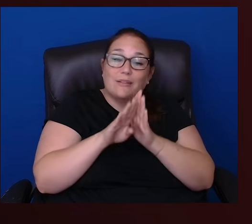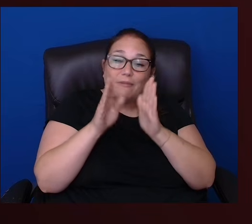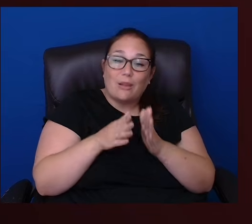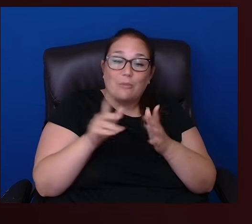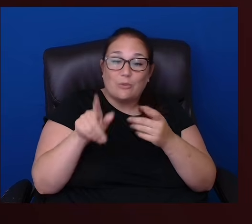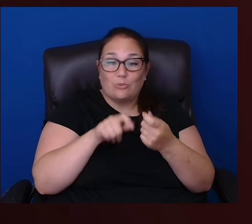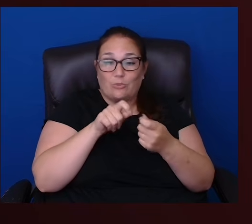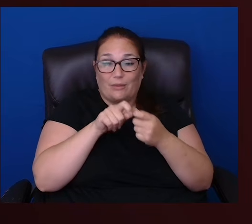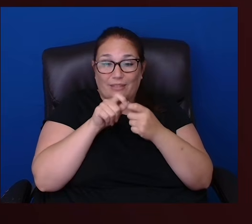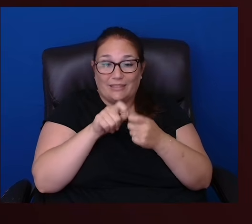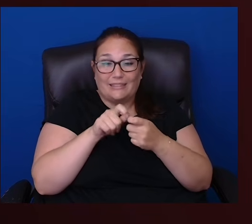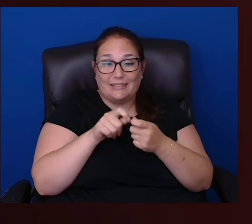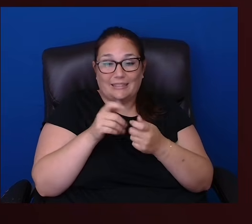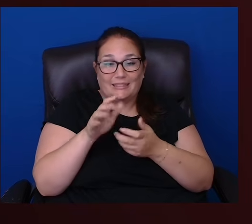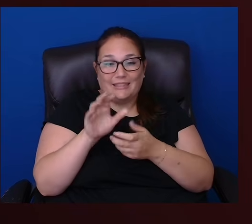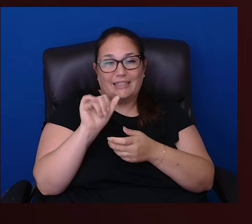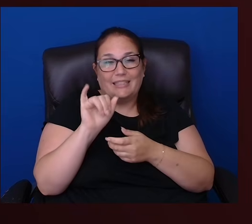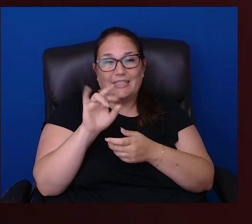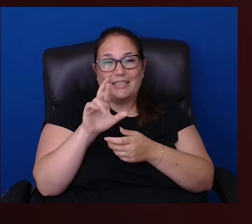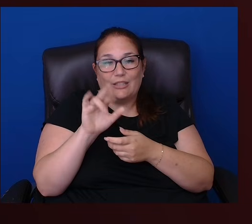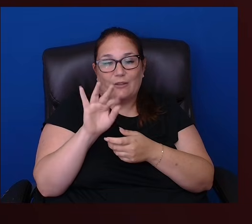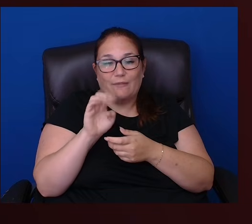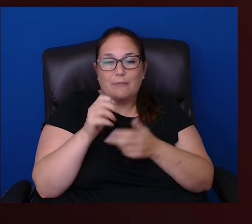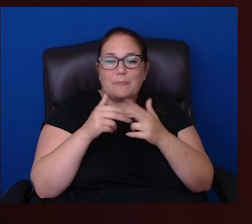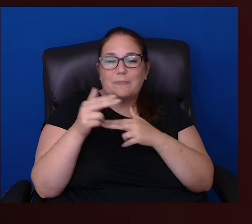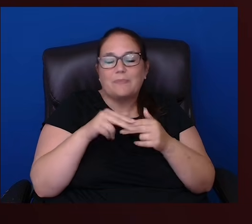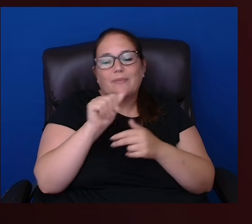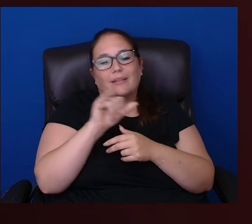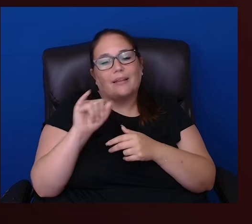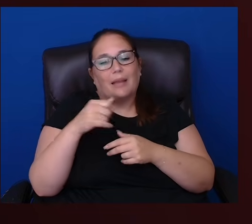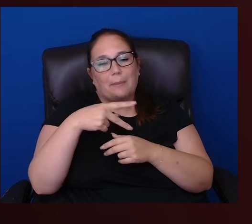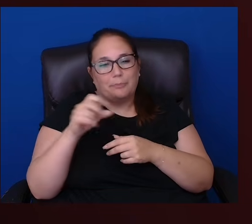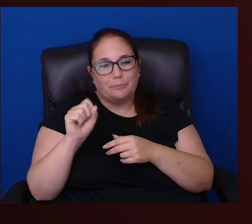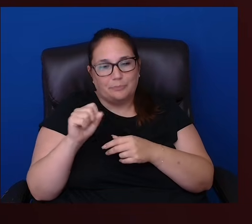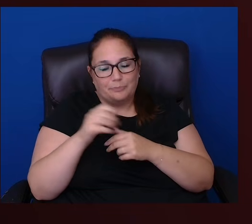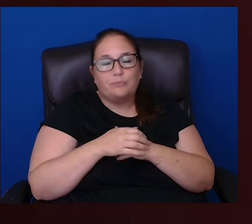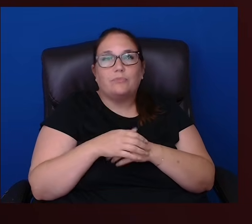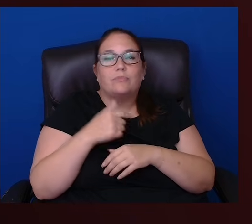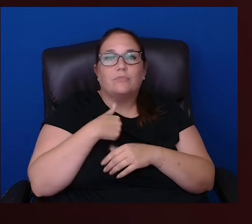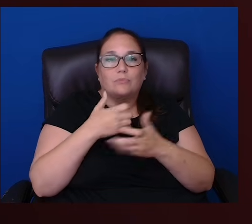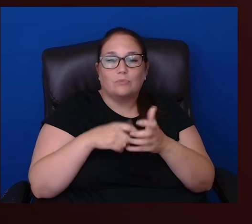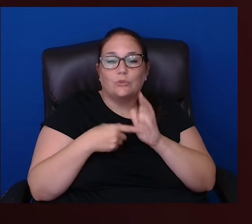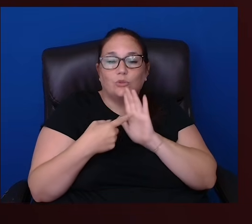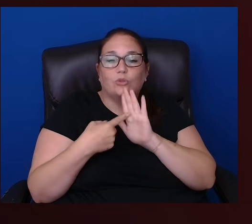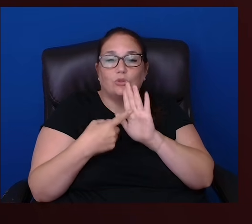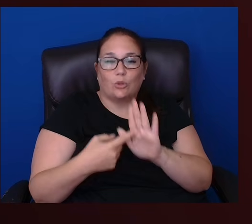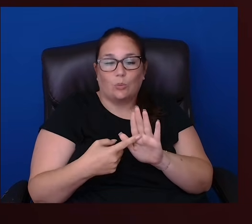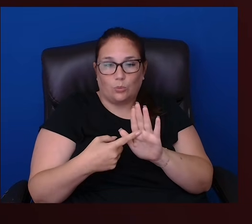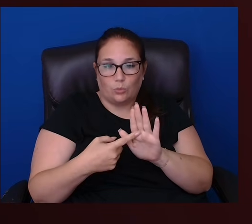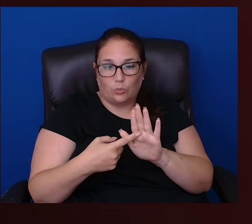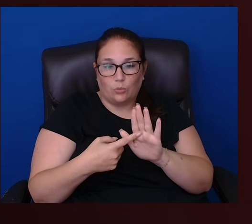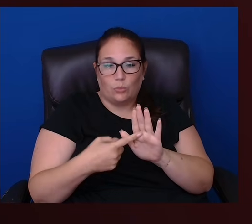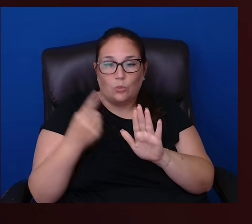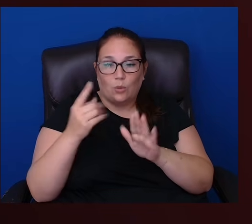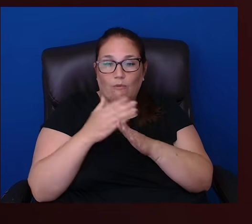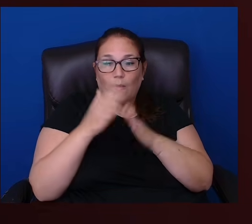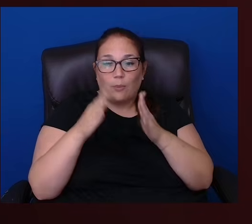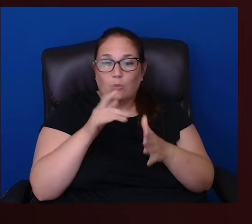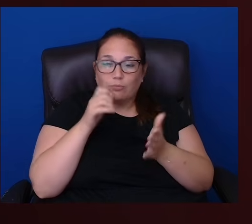to when they're building their AI applications. And I want to showcase one of our partners who took advantage of this,